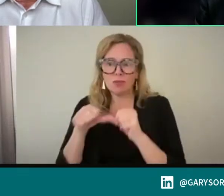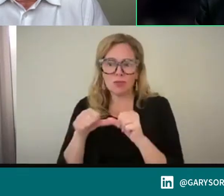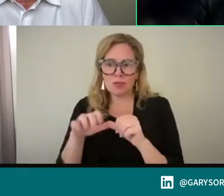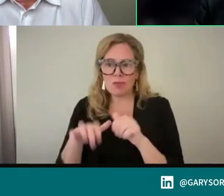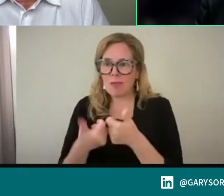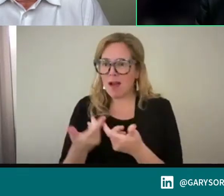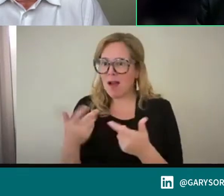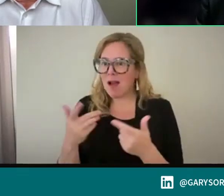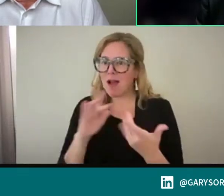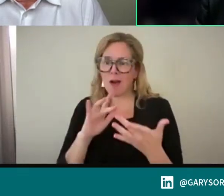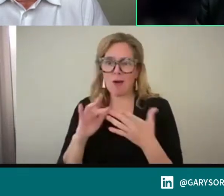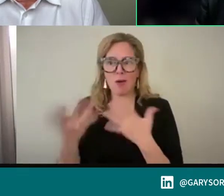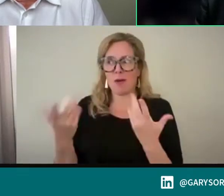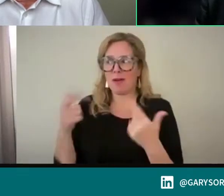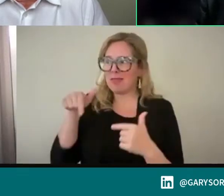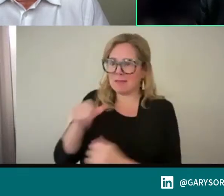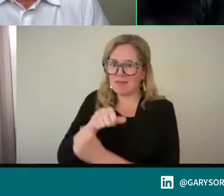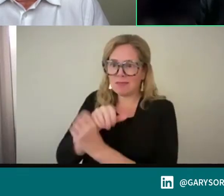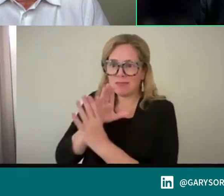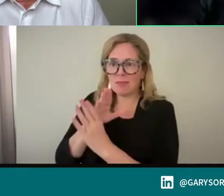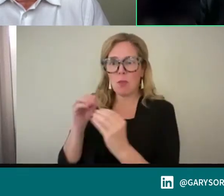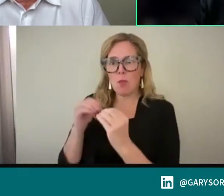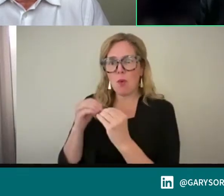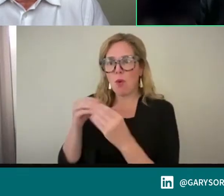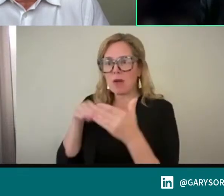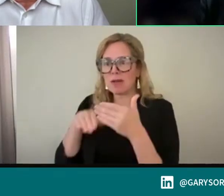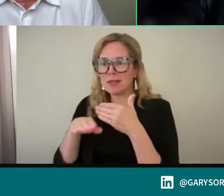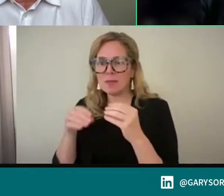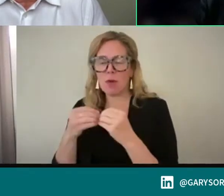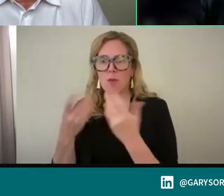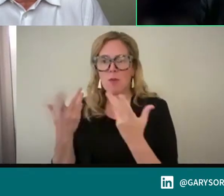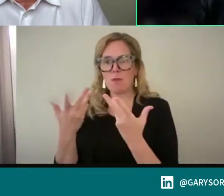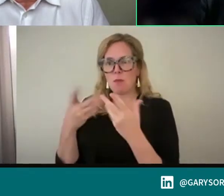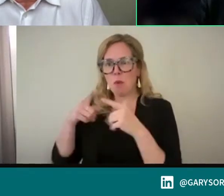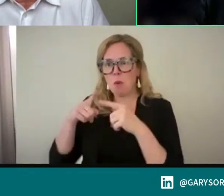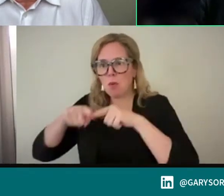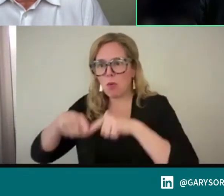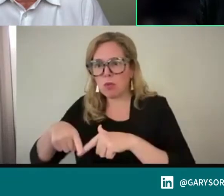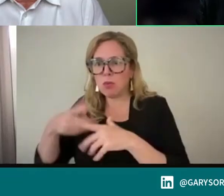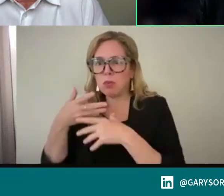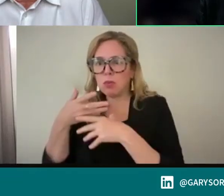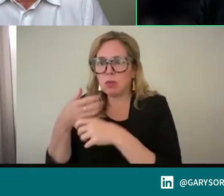reliable, work with the challenges of the patients. Being an end-user company,